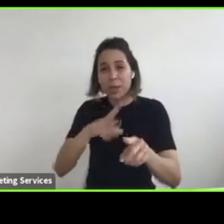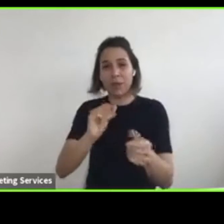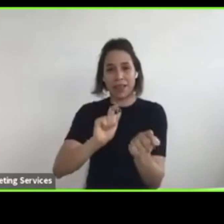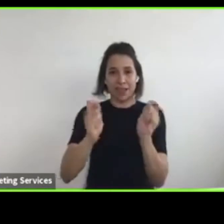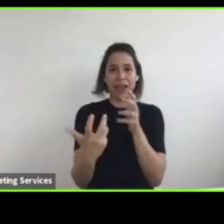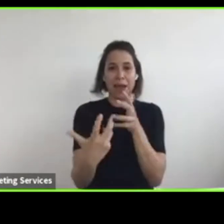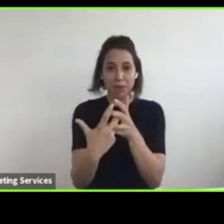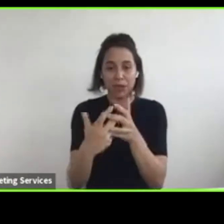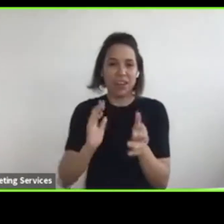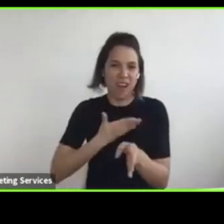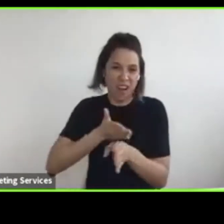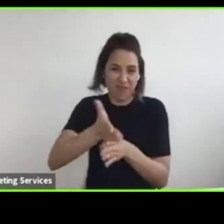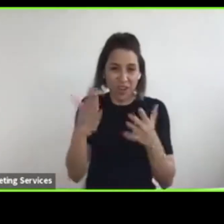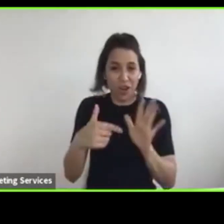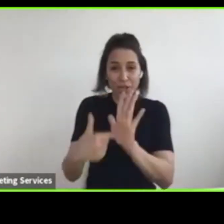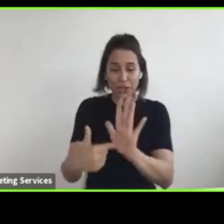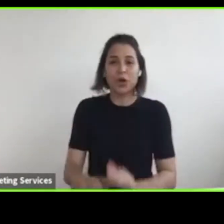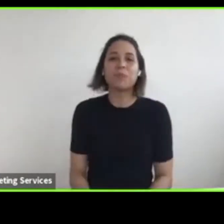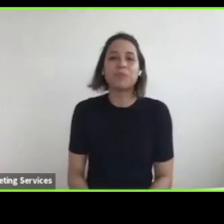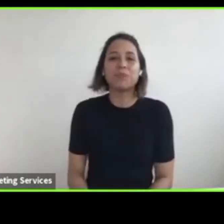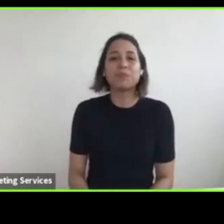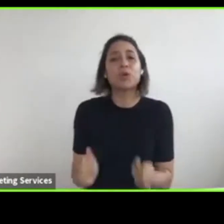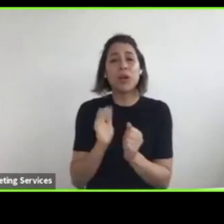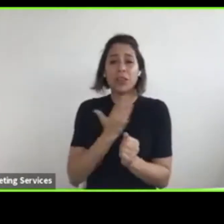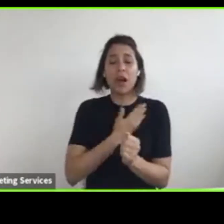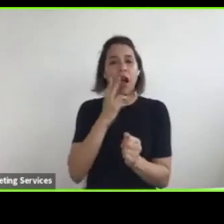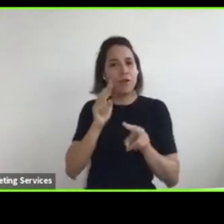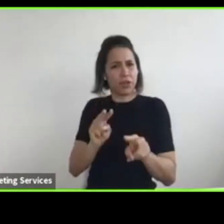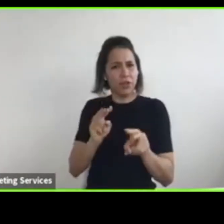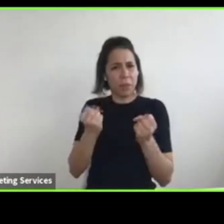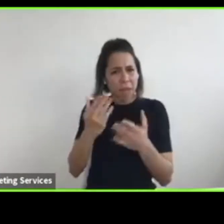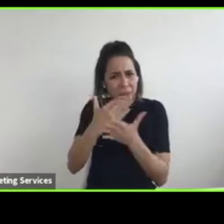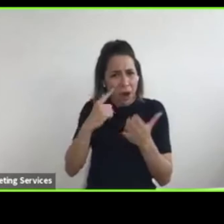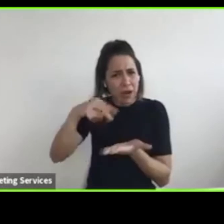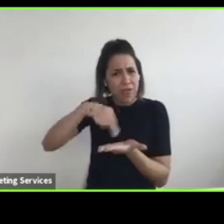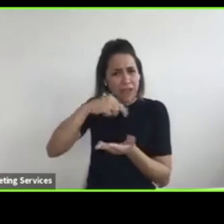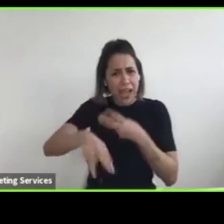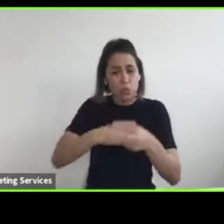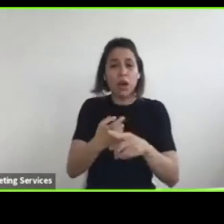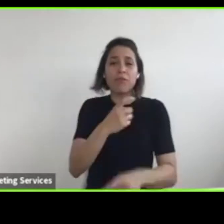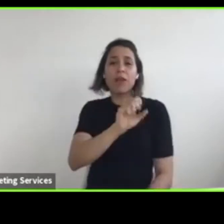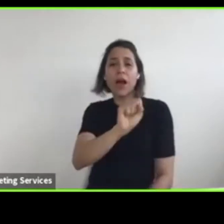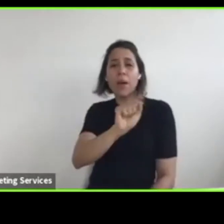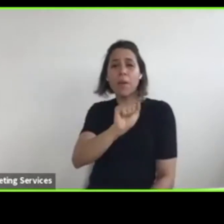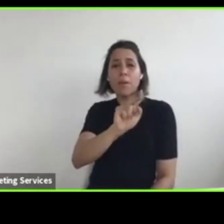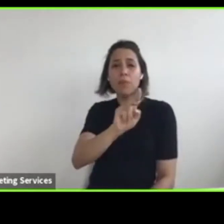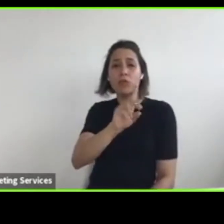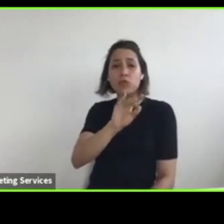IT IS PREDICATED UPON OUR VIEW THAT THE MANY PARTS OF THE DANCE WORLD - FROM THE STUDIO SPACES TO THE WRITER'S COMPUTER, FROM THOSE WHO SEW